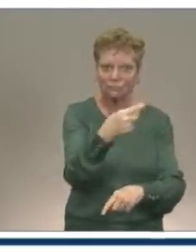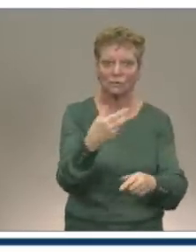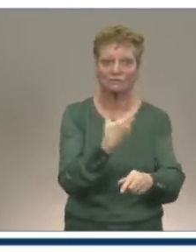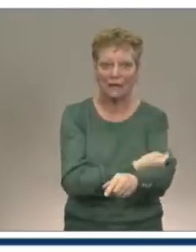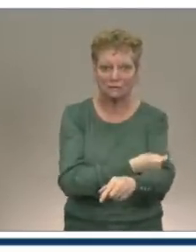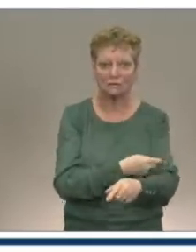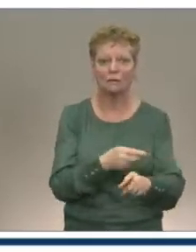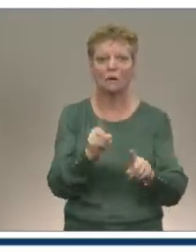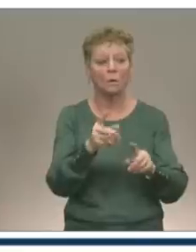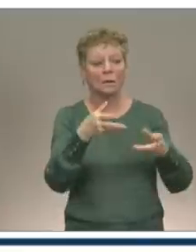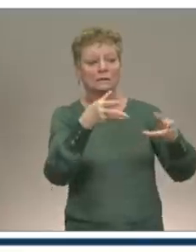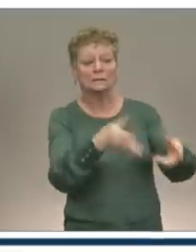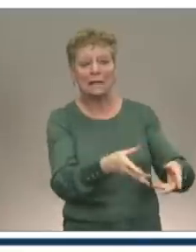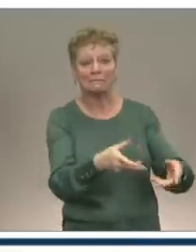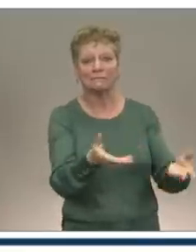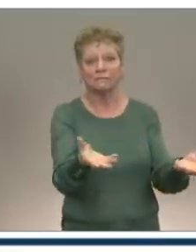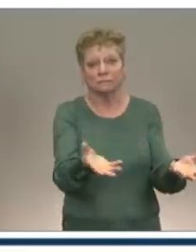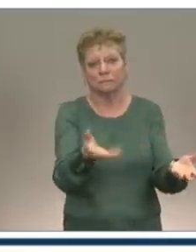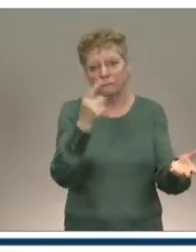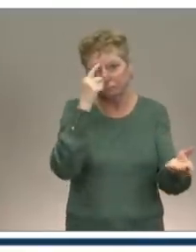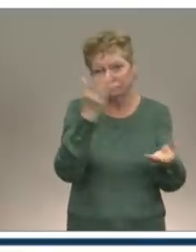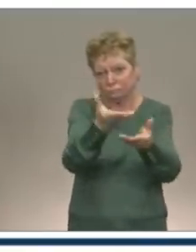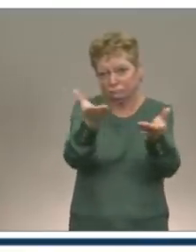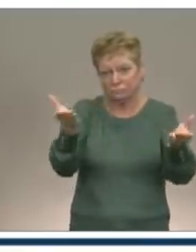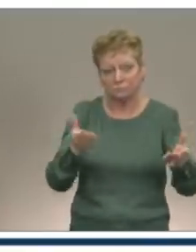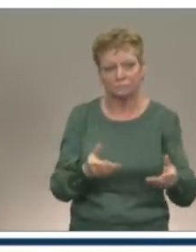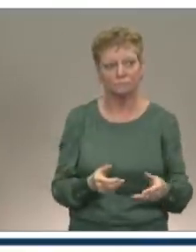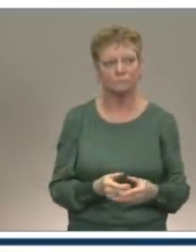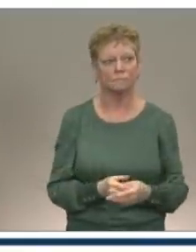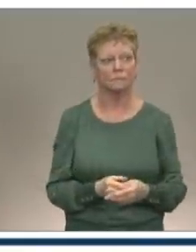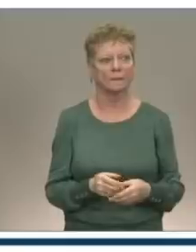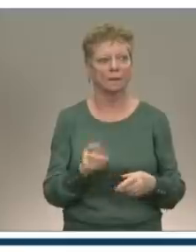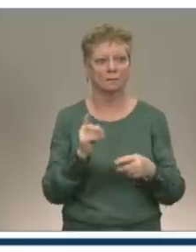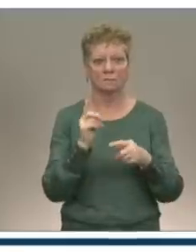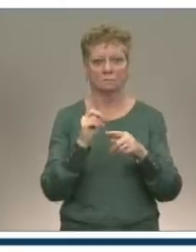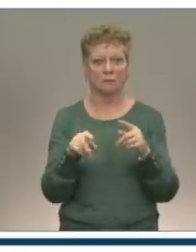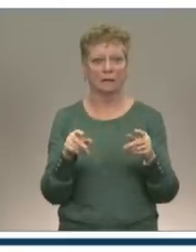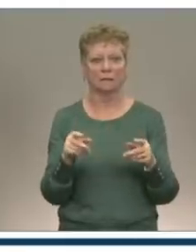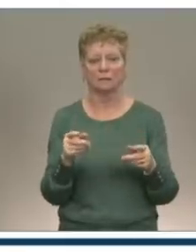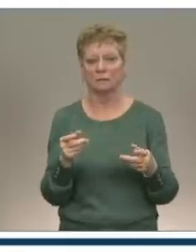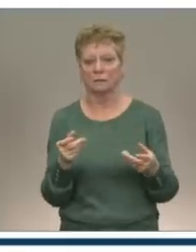make available to the general public but you know the numbers of all the requests we've gotten in